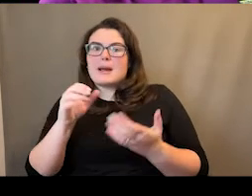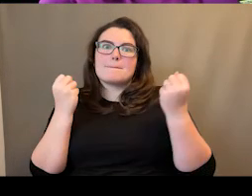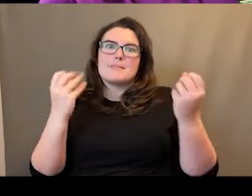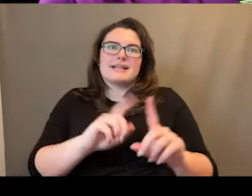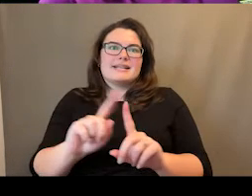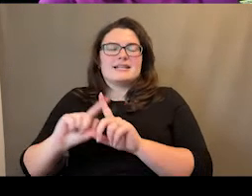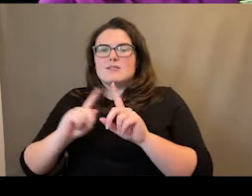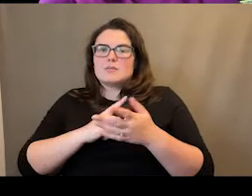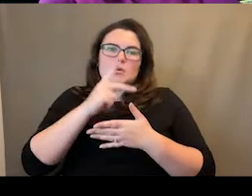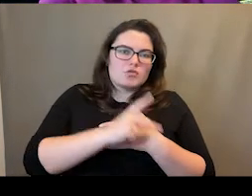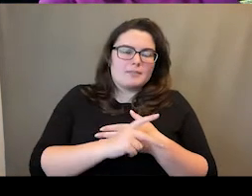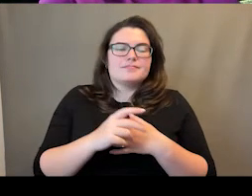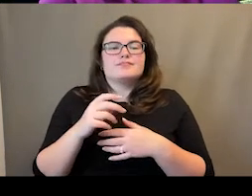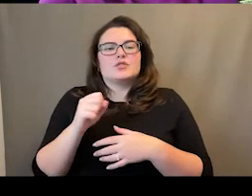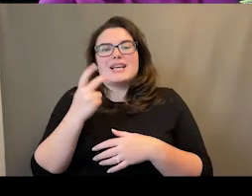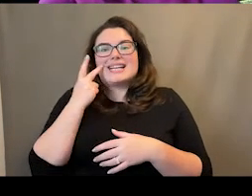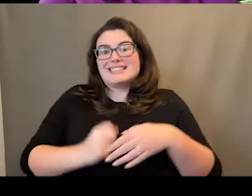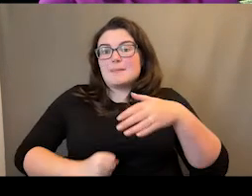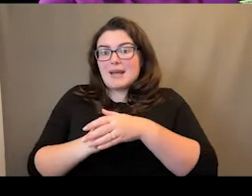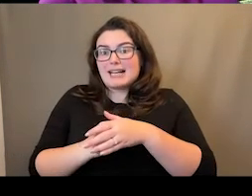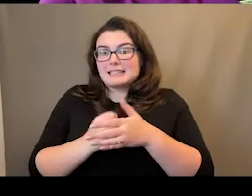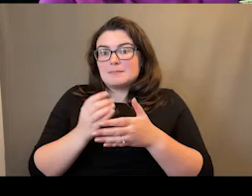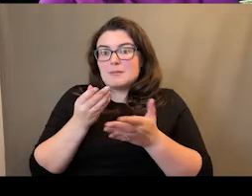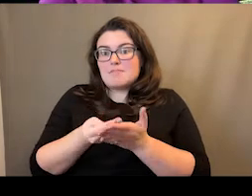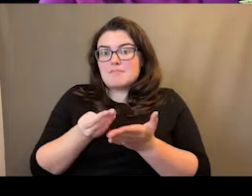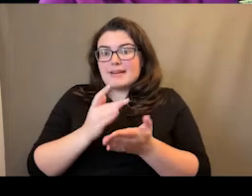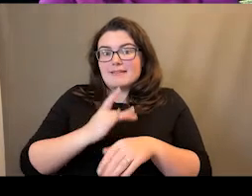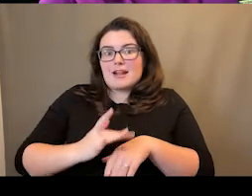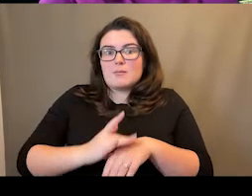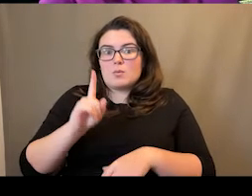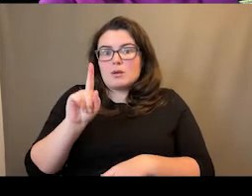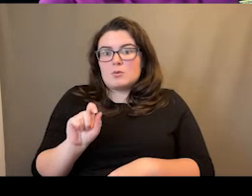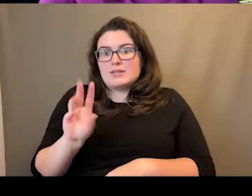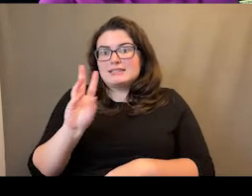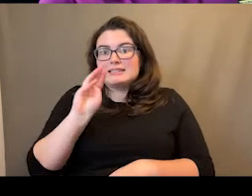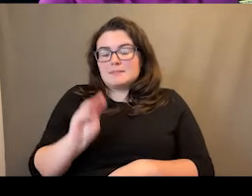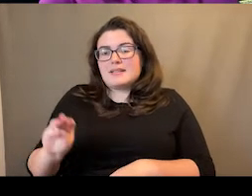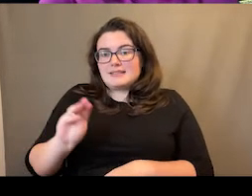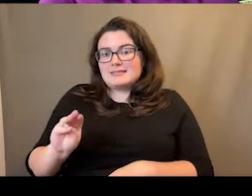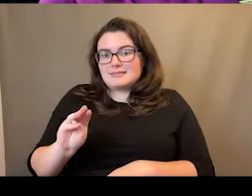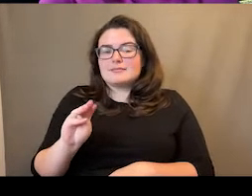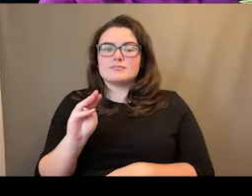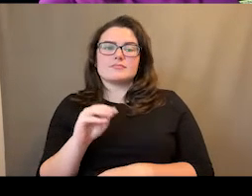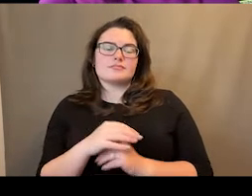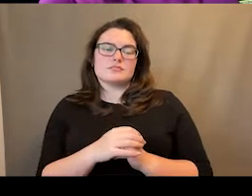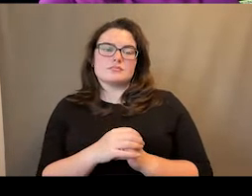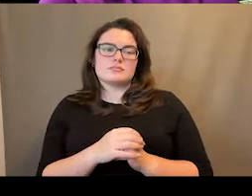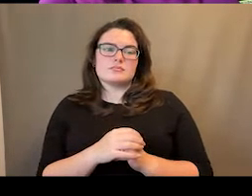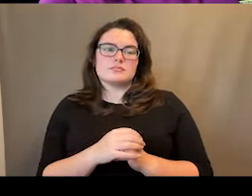You can see budget maximum for these particular awards is 1.6 million and commonly funded